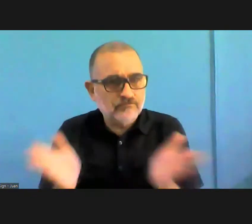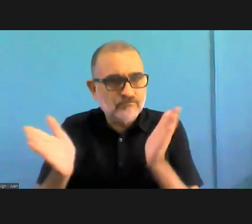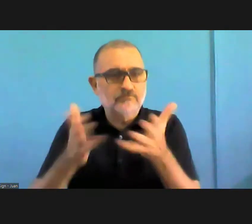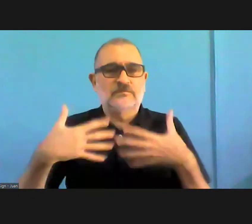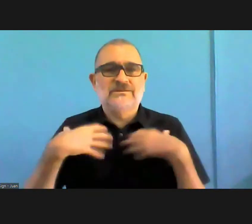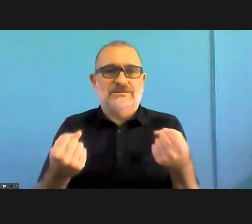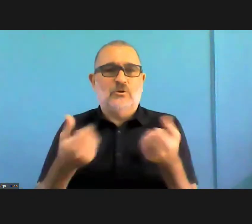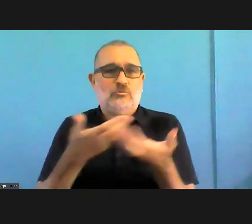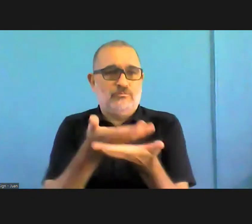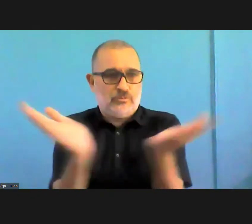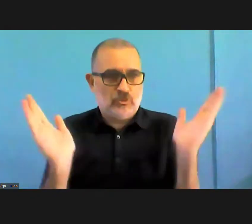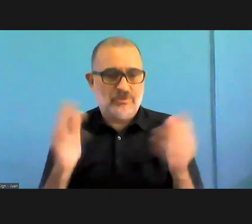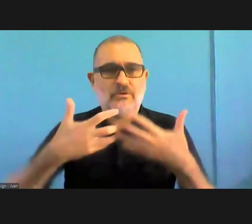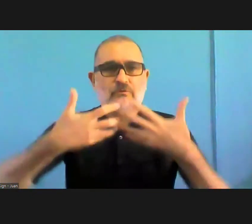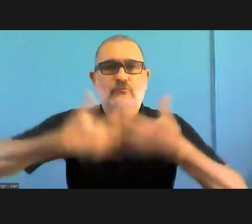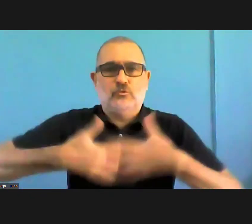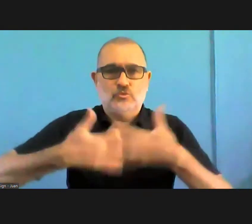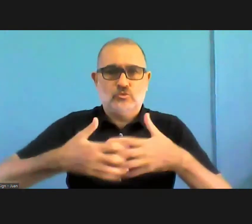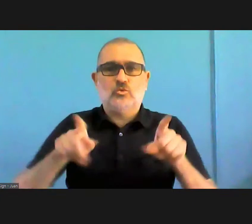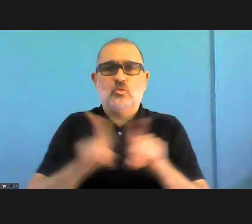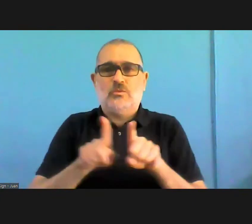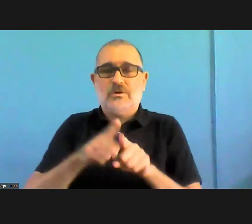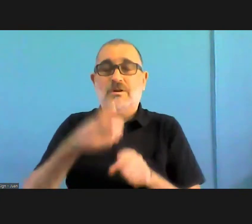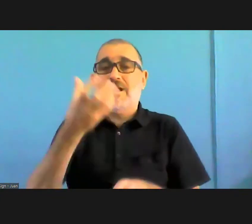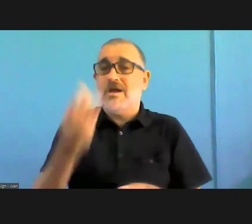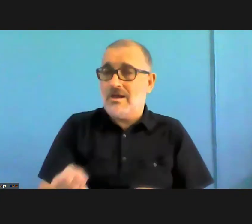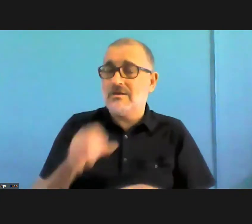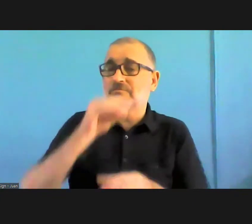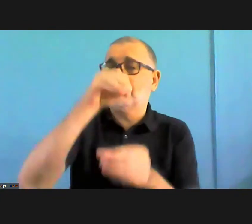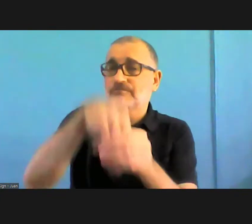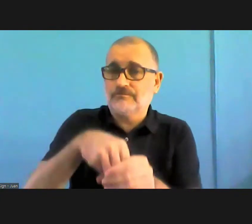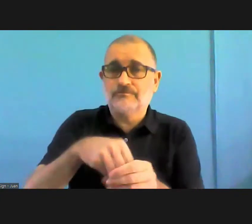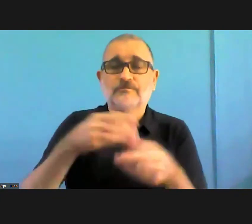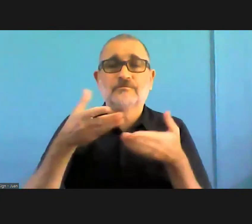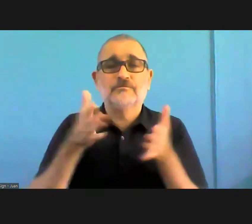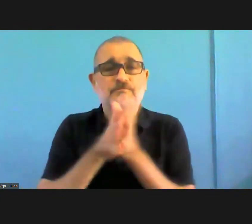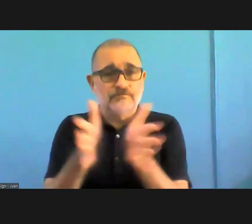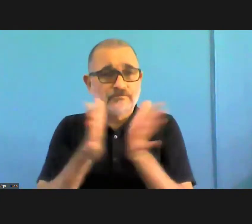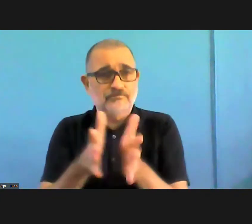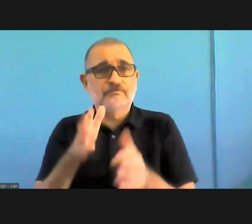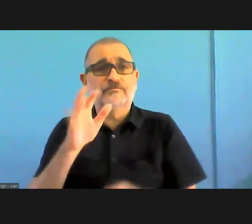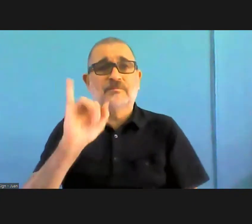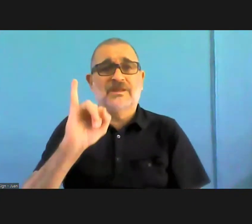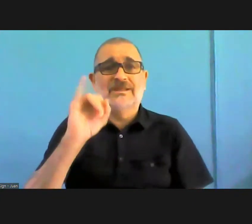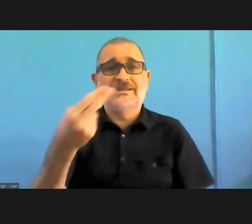and management. Investments in the first level of care have to be prioritized, coming back to the